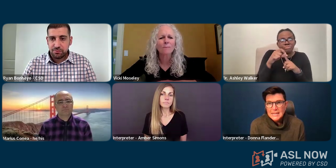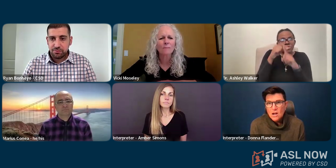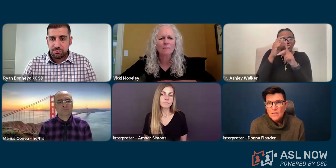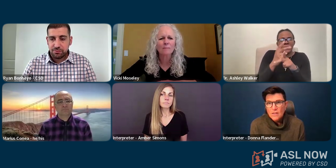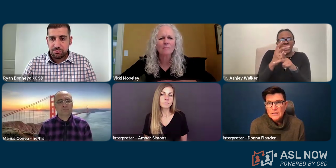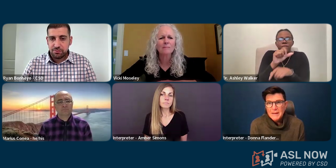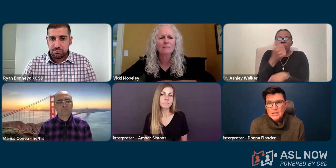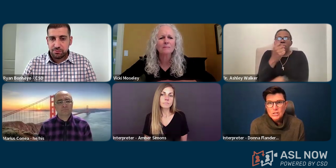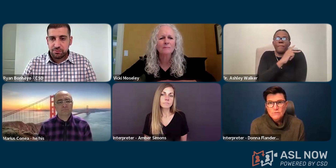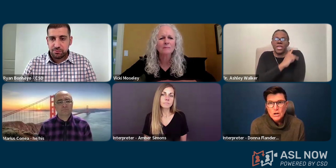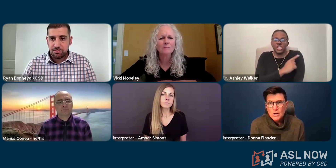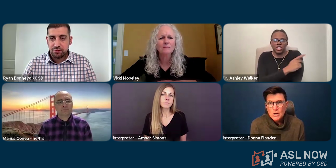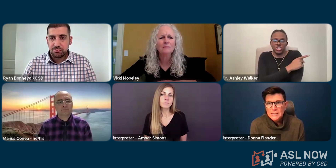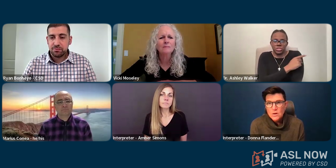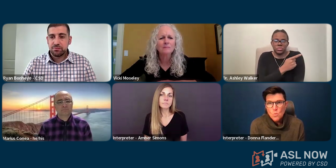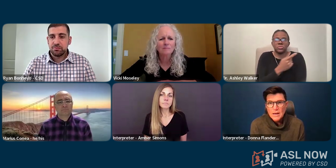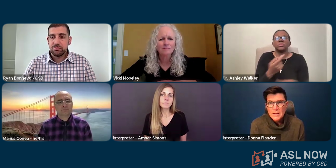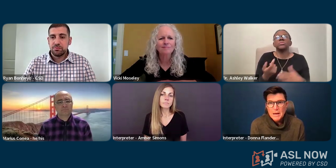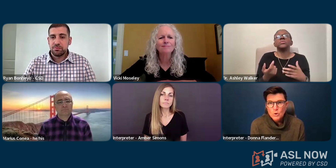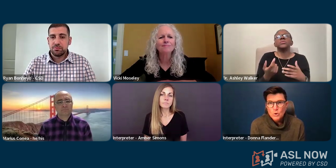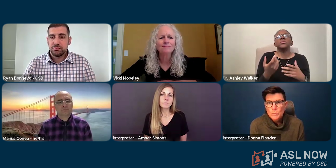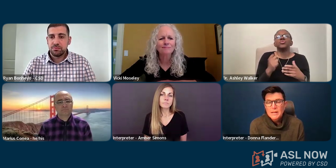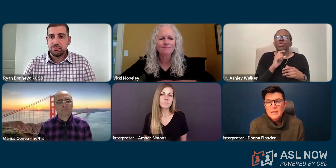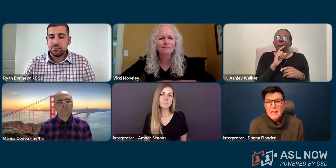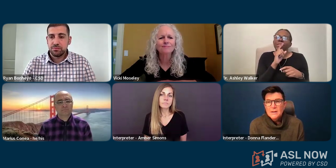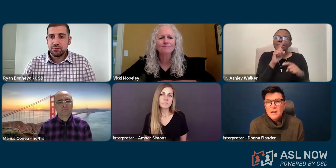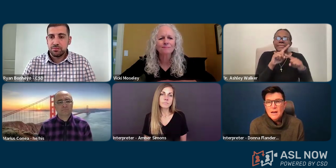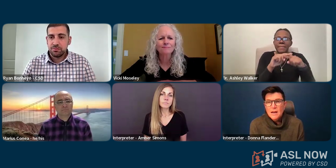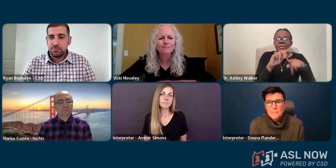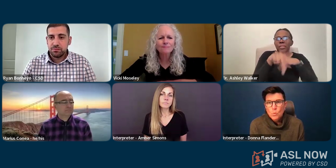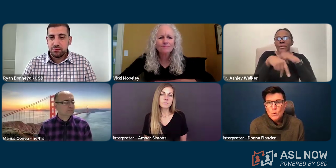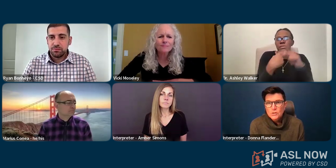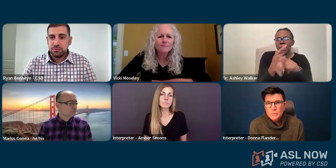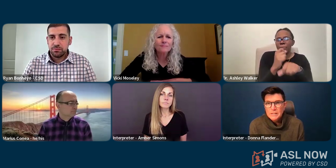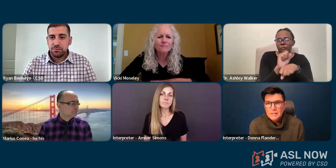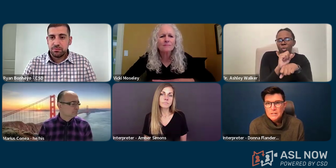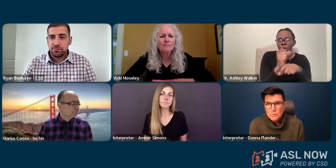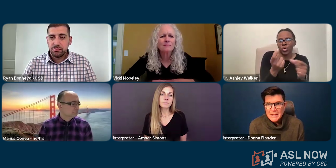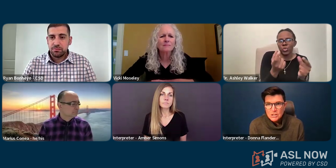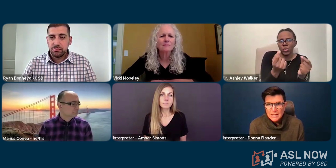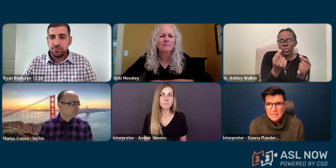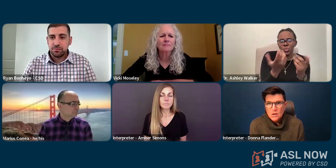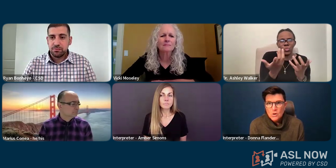trying to take in all the information, figure out who's saying what about whom and what's attributed to which patient.